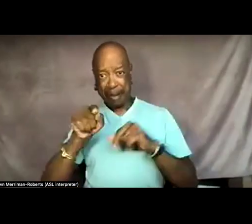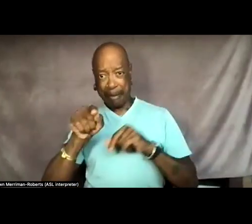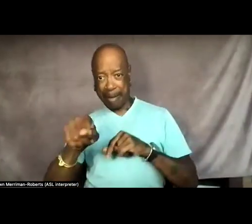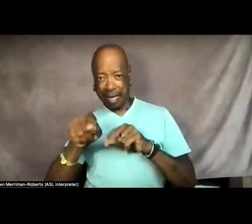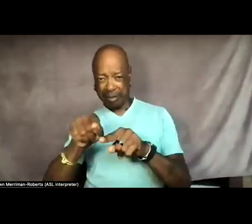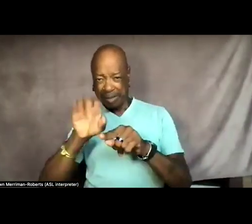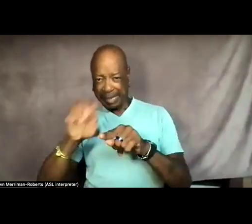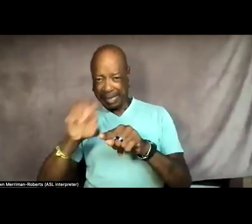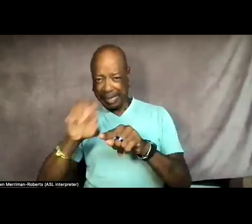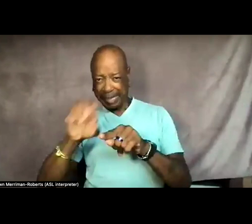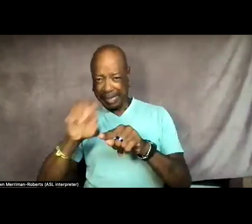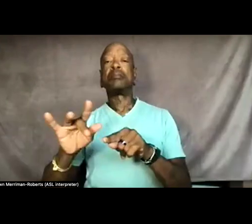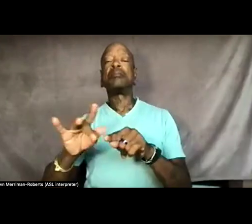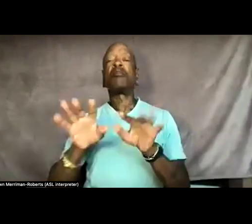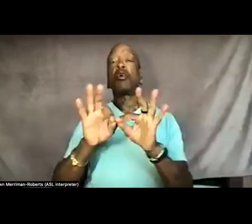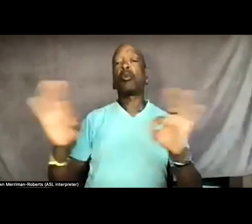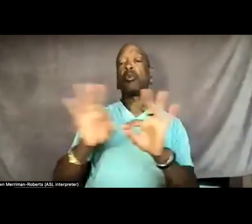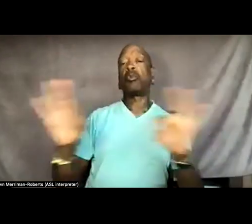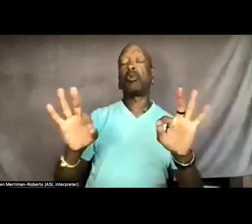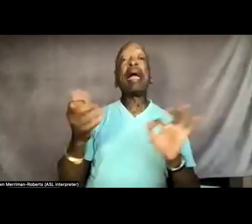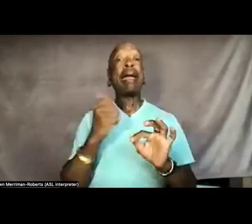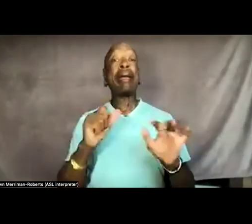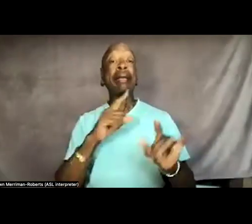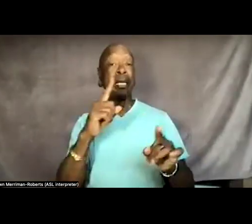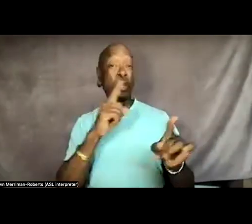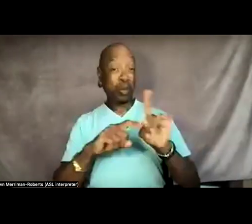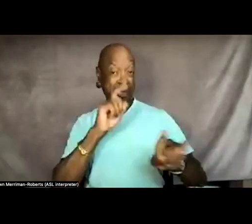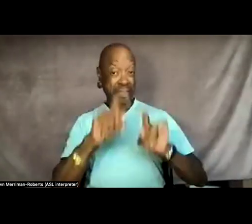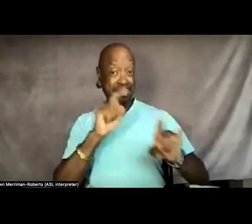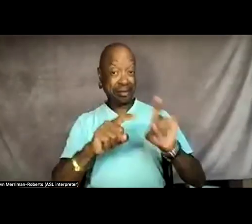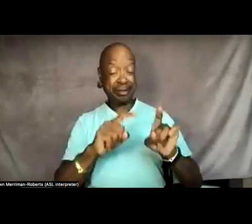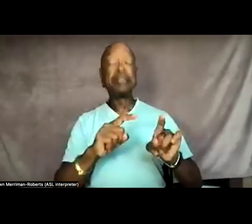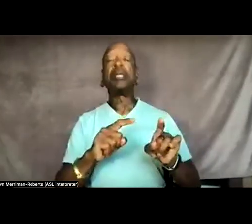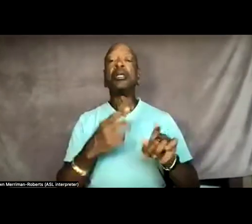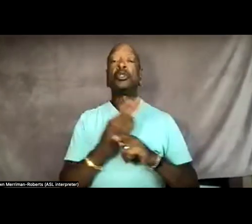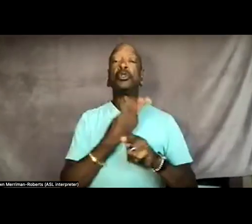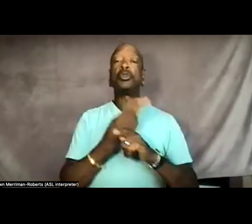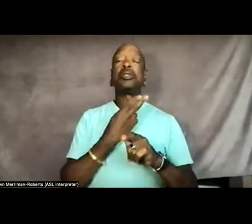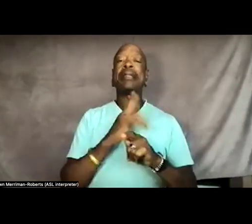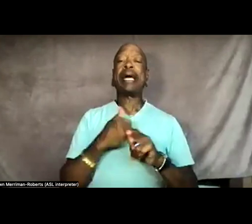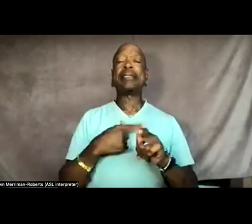questions at any time please use the Q&A function and we'll do our best to address them I'm joining